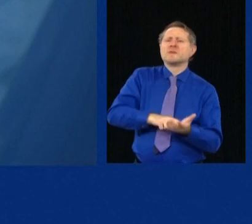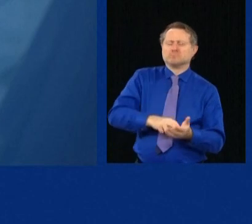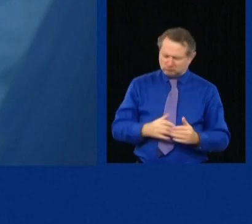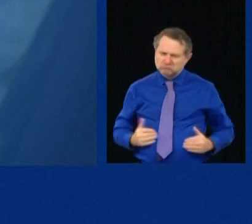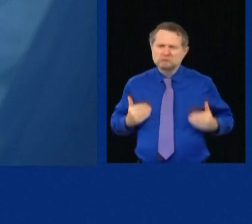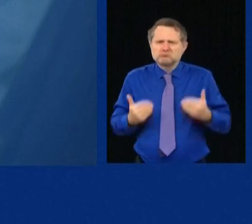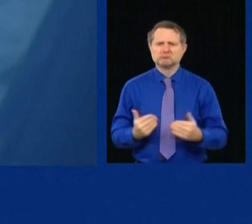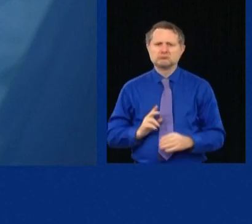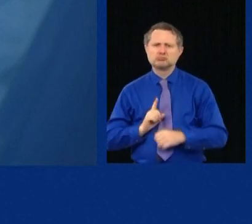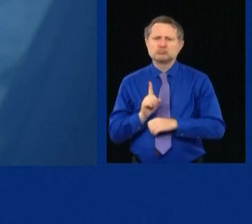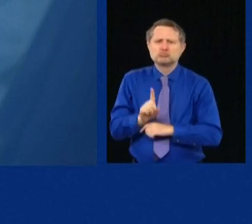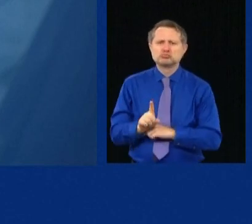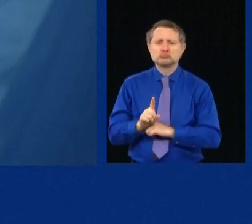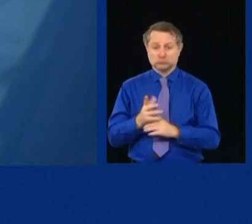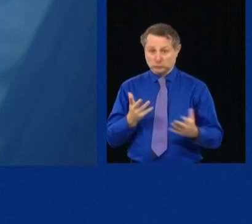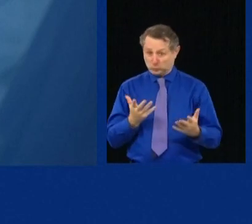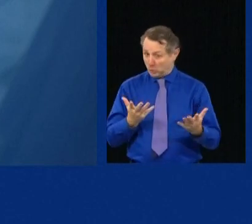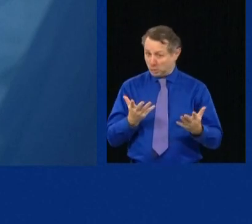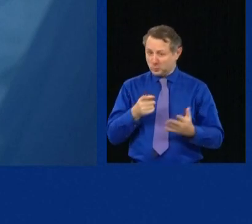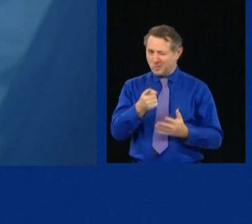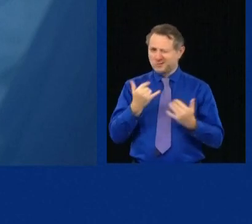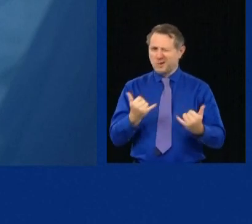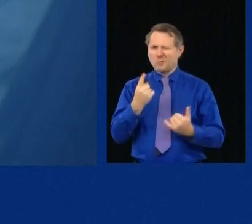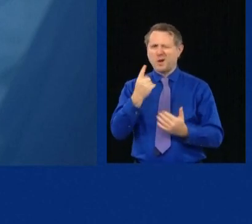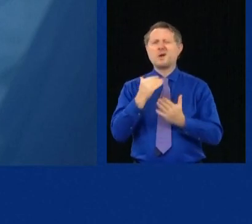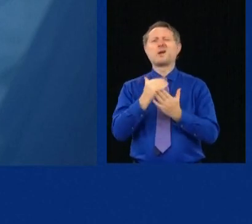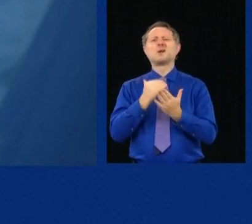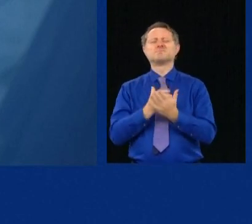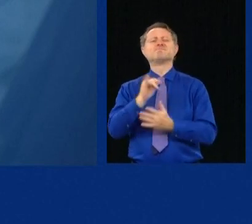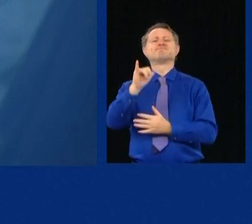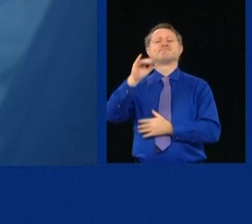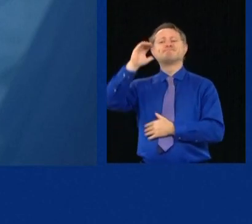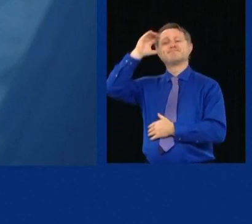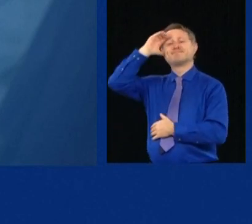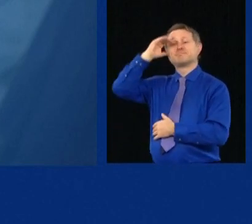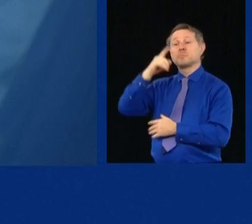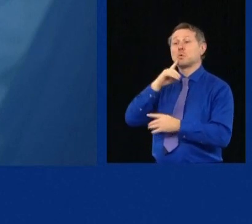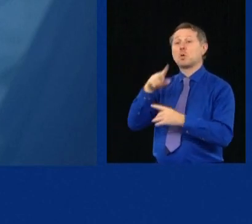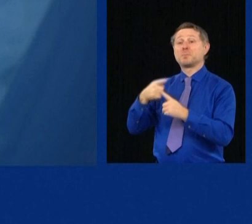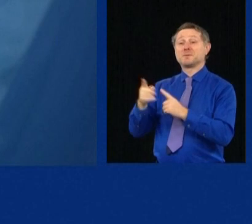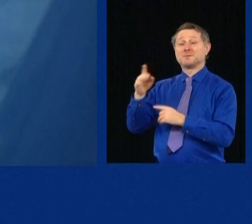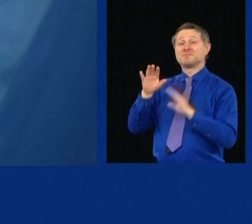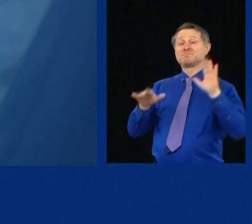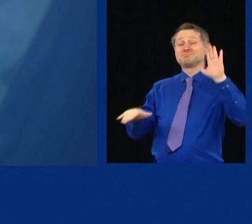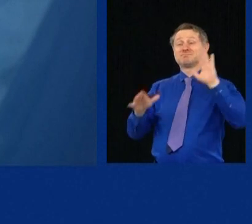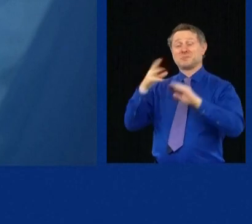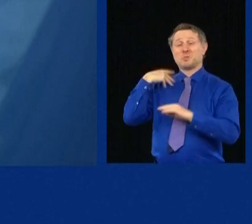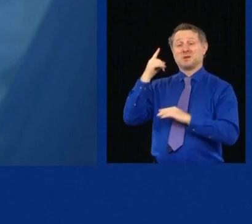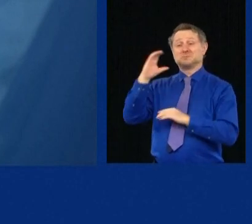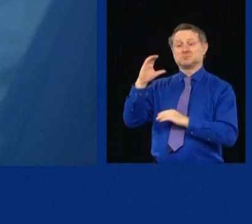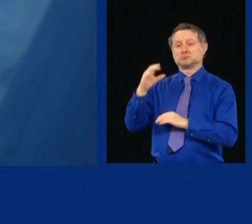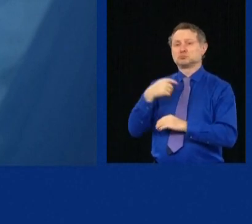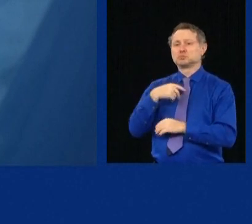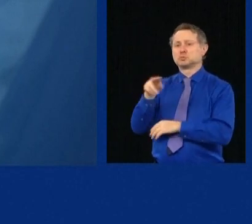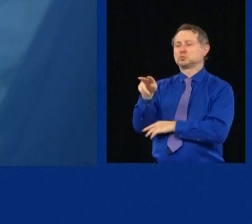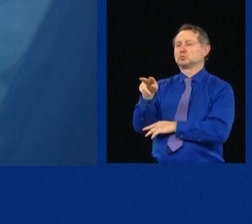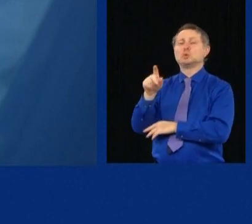UP SMARTER? AND THAT'S THE MOMENT WE'RE AT. ONE OF THE LESSONS WE LEARNED,